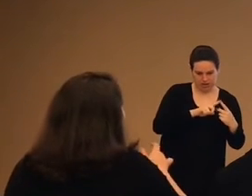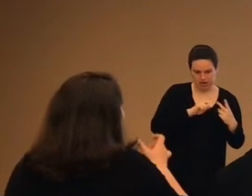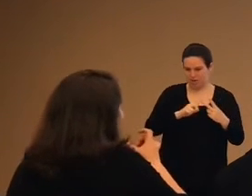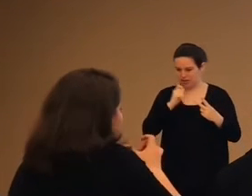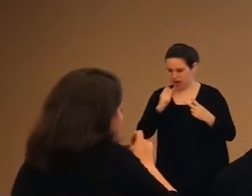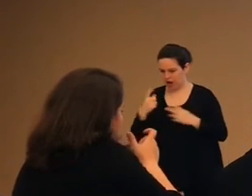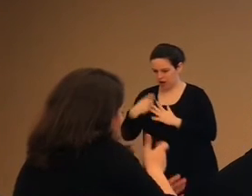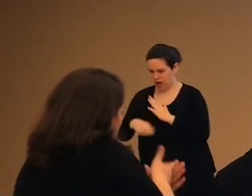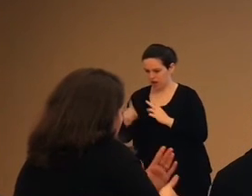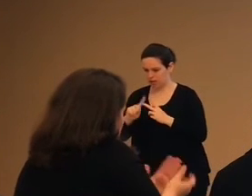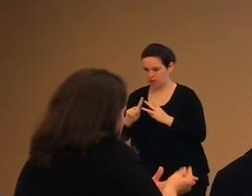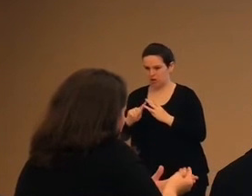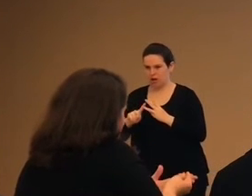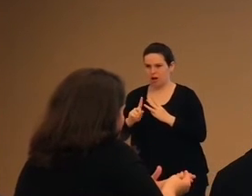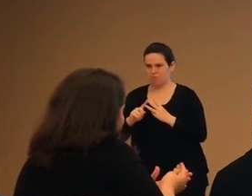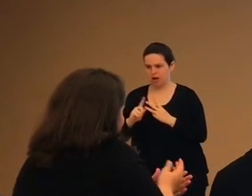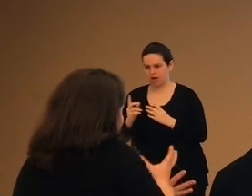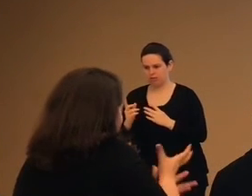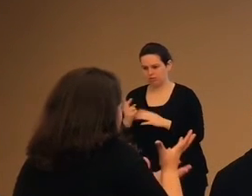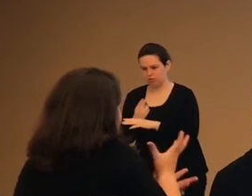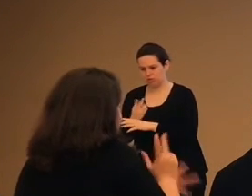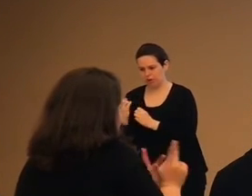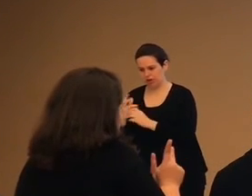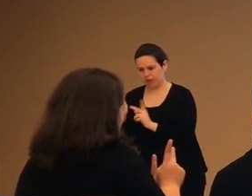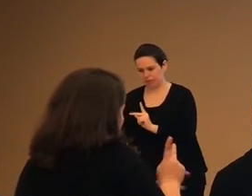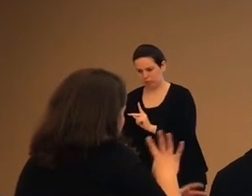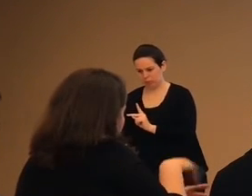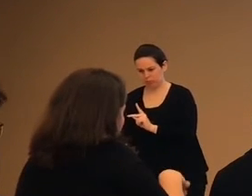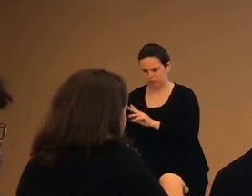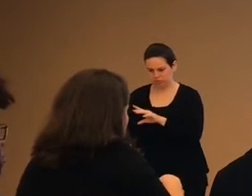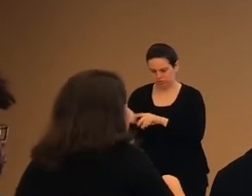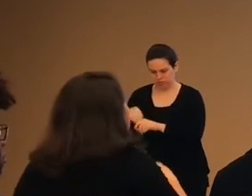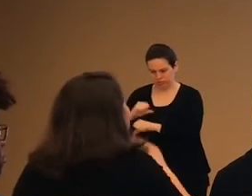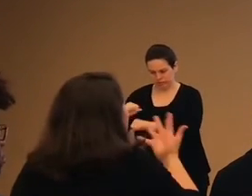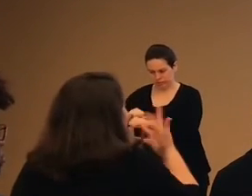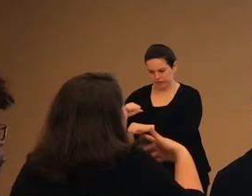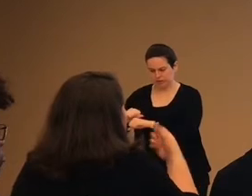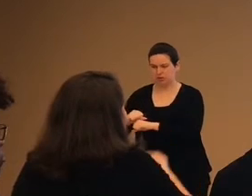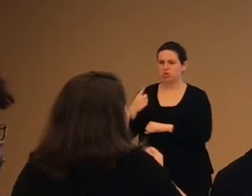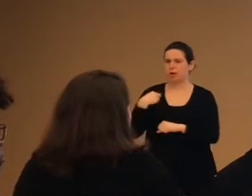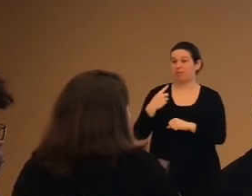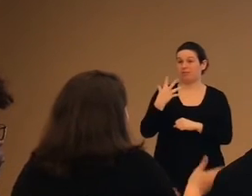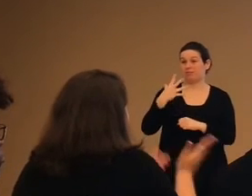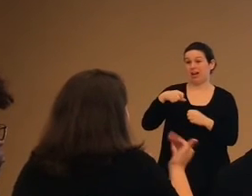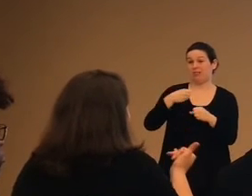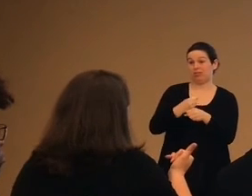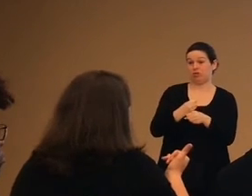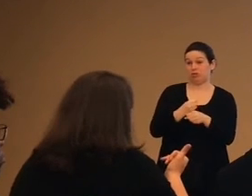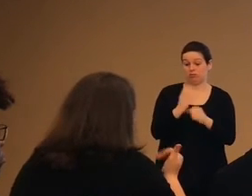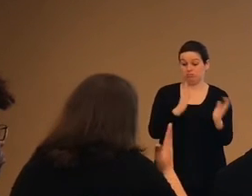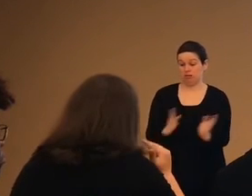But take the most people power and we came up with a like five-year plan of how can hopefully do most of their recommendations